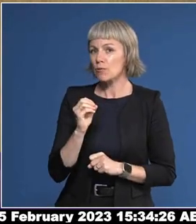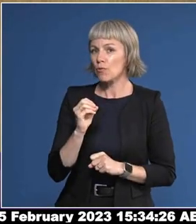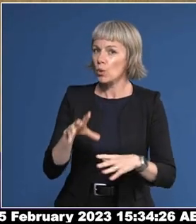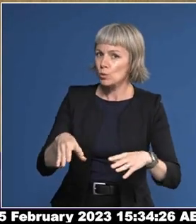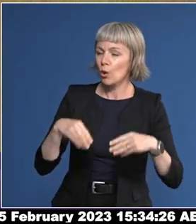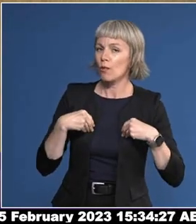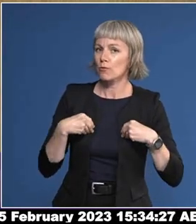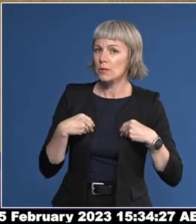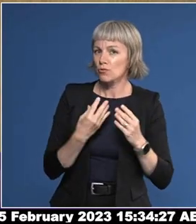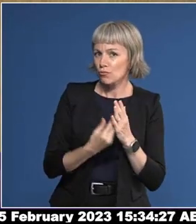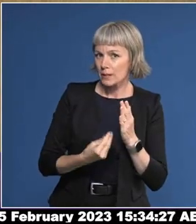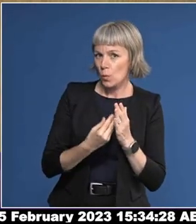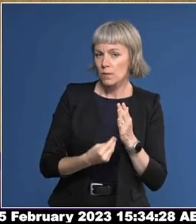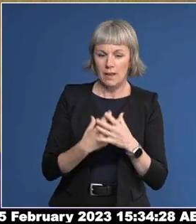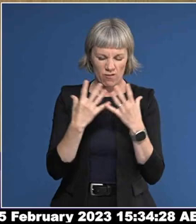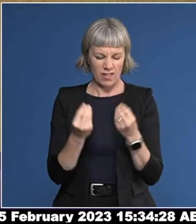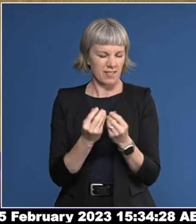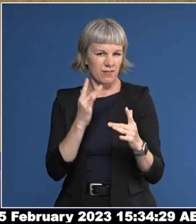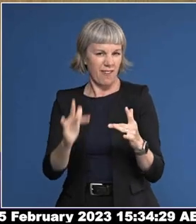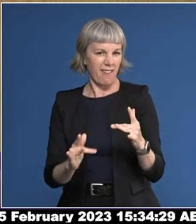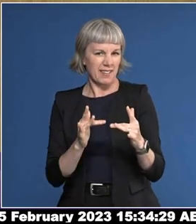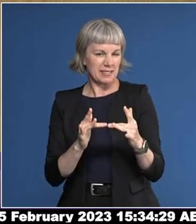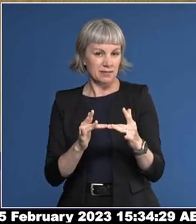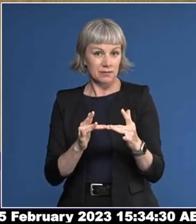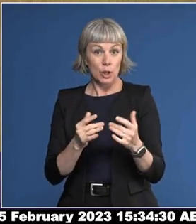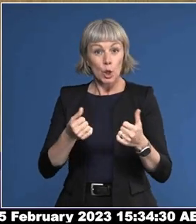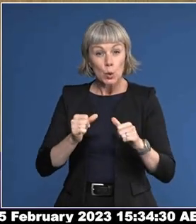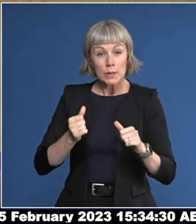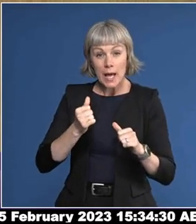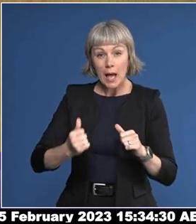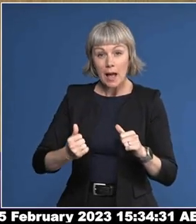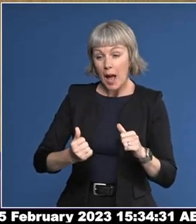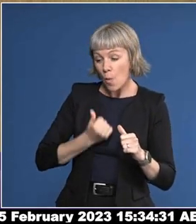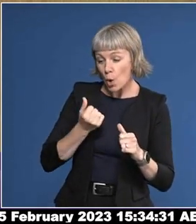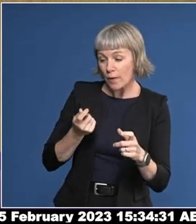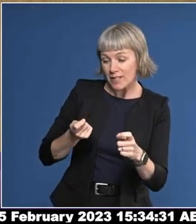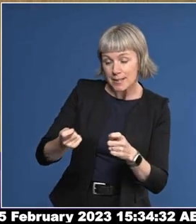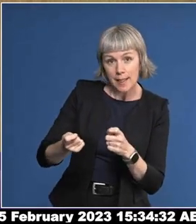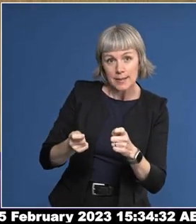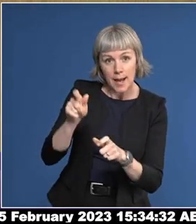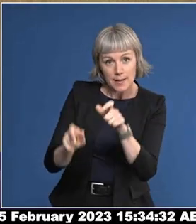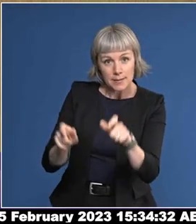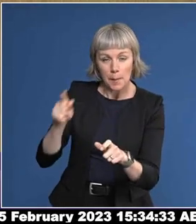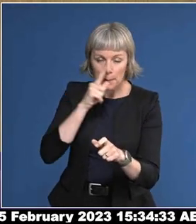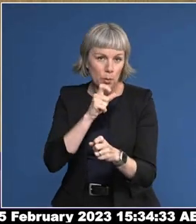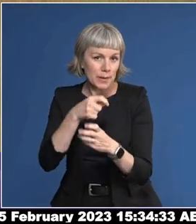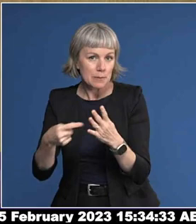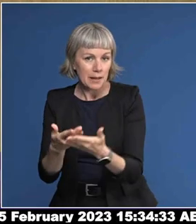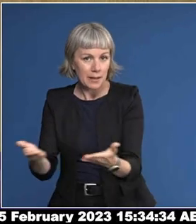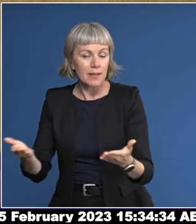very accessible. We have used our own lived experience network facilitators to develop the films for this. So they are easy to understand.